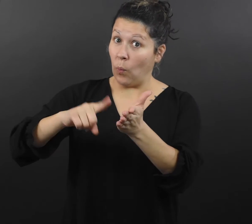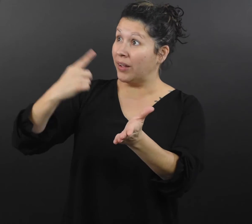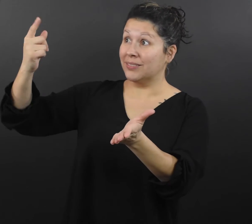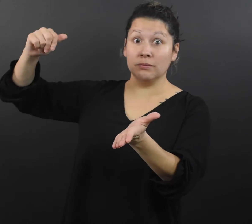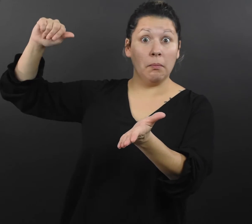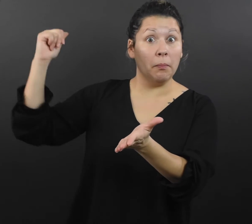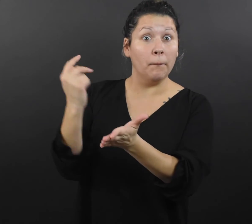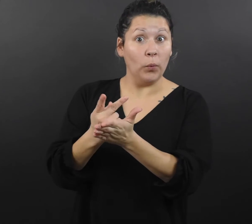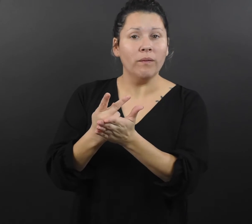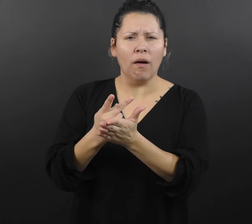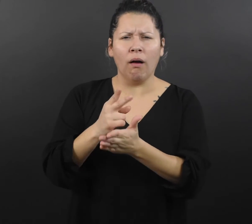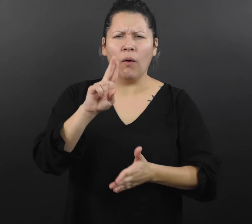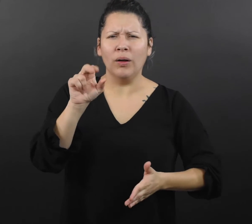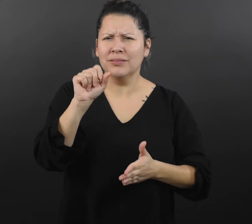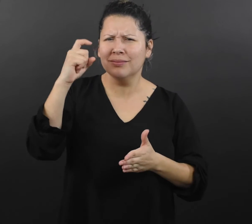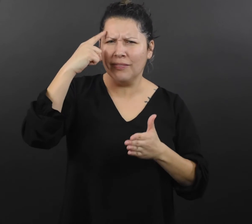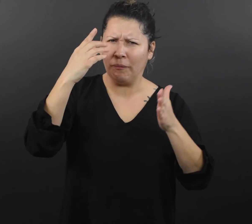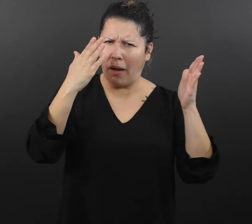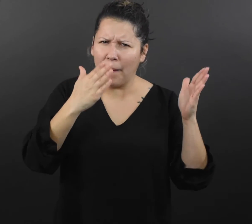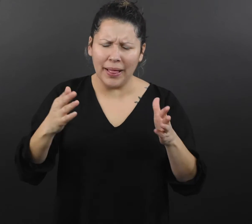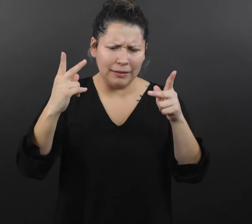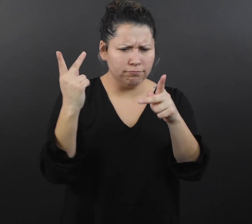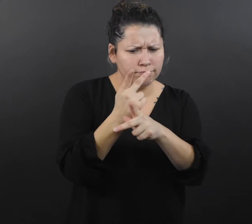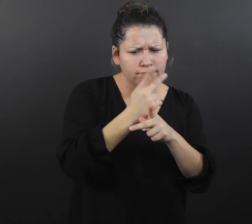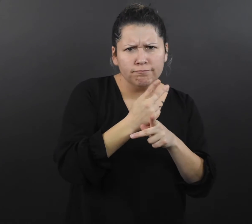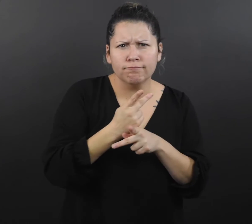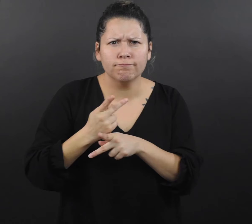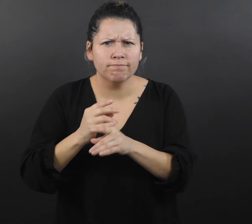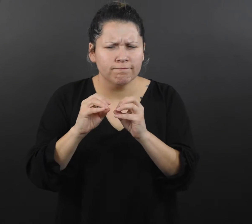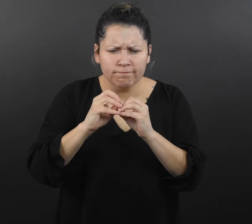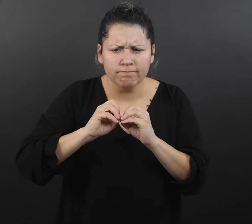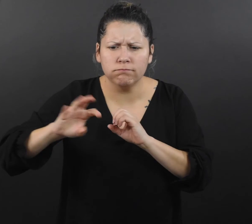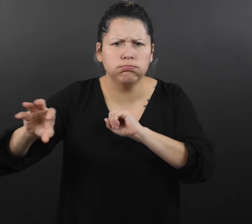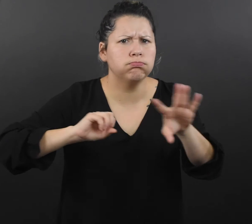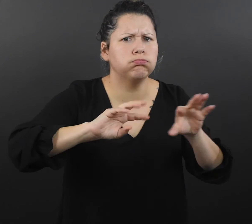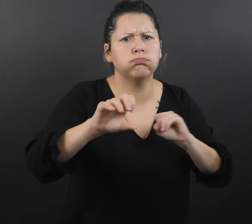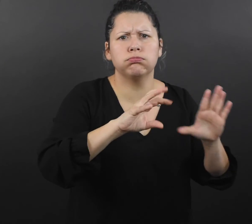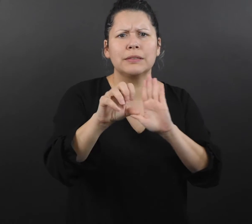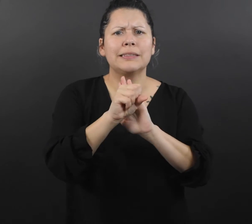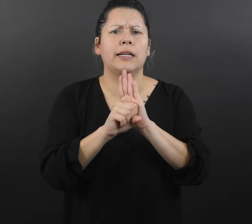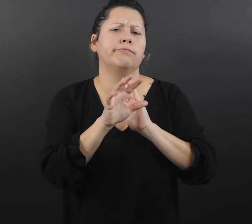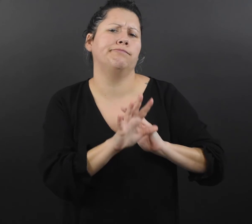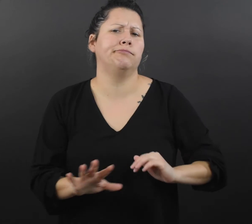Once an authorization is issued, the U.S. government plans to begin allocating supplies to states for distribution.